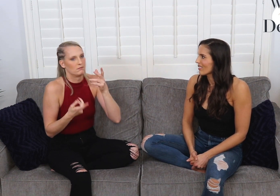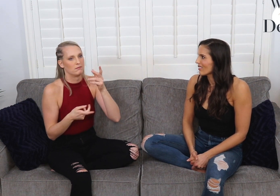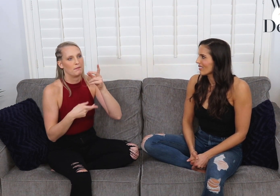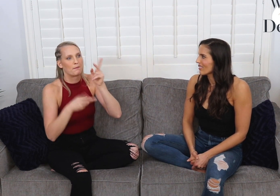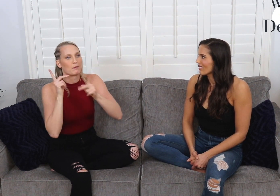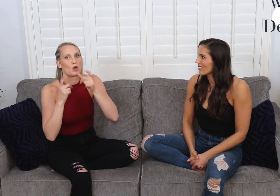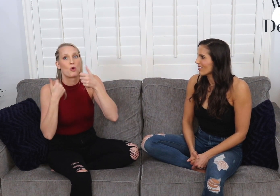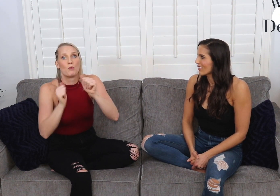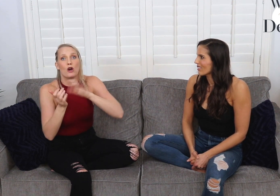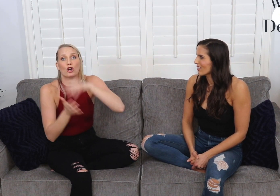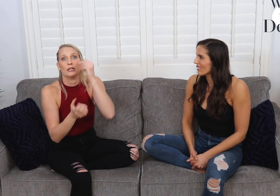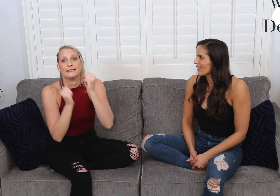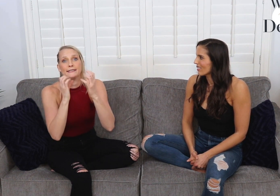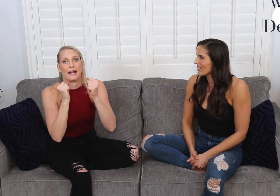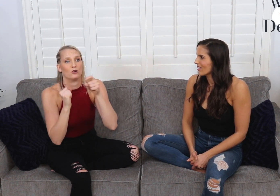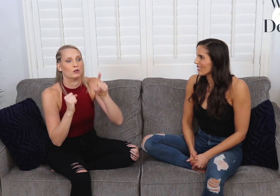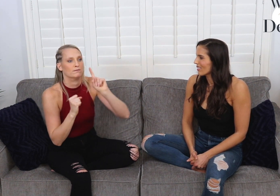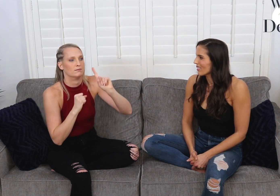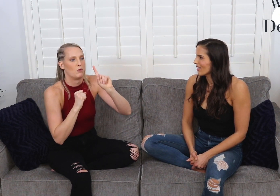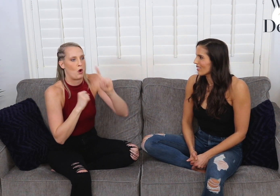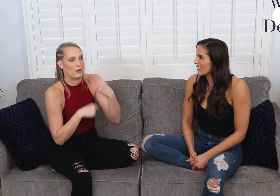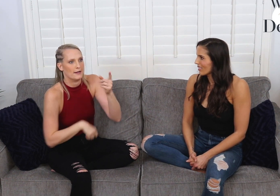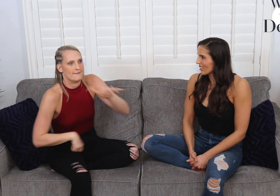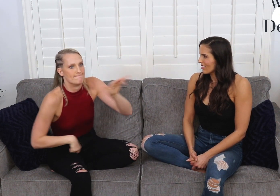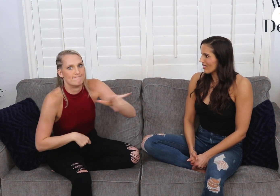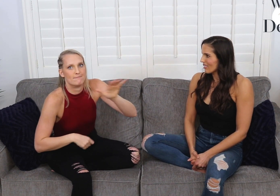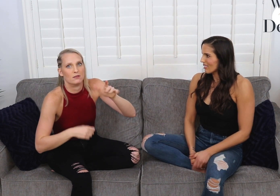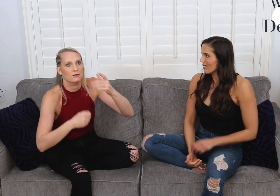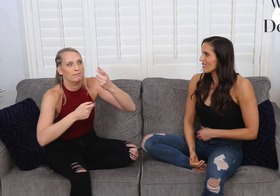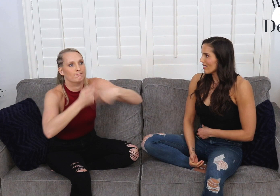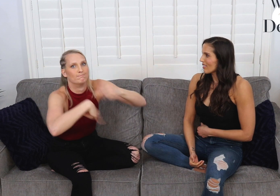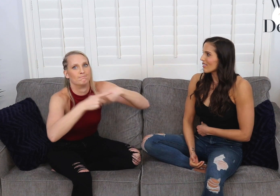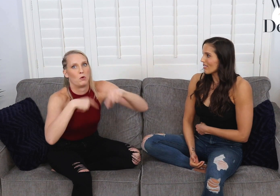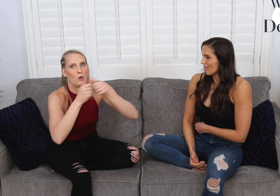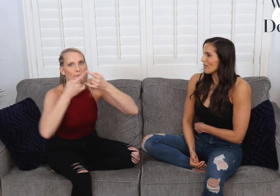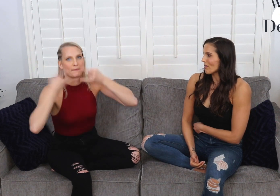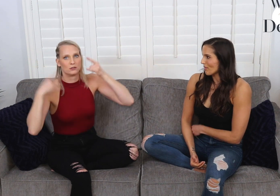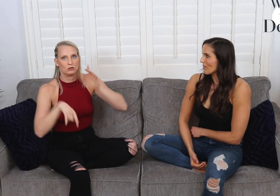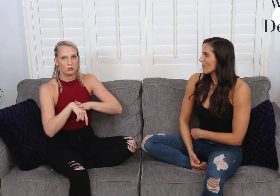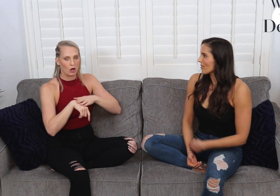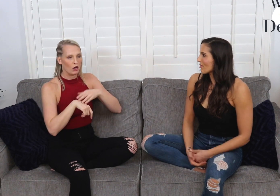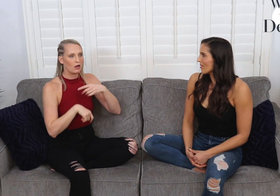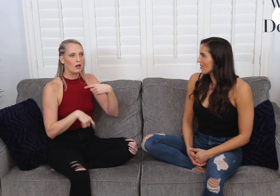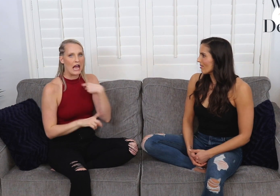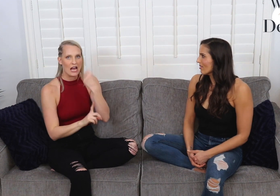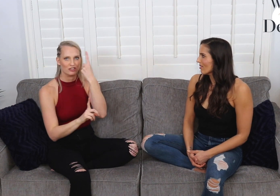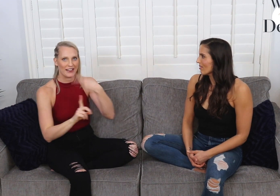For those who are learning American Sign Language or have the ability to gesture with their masks on, I happened to